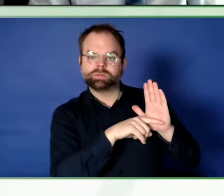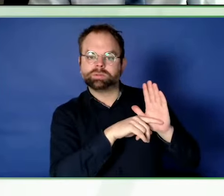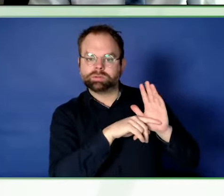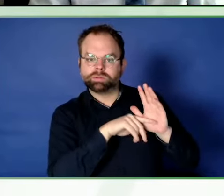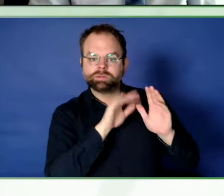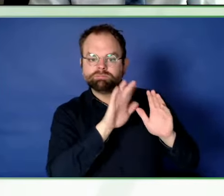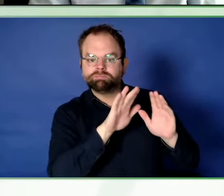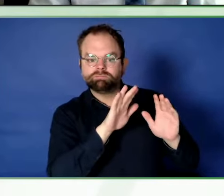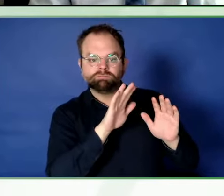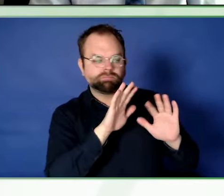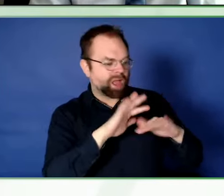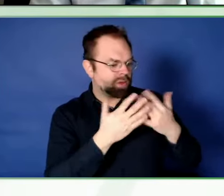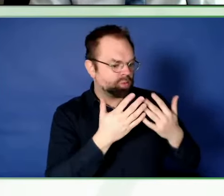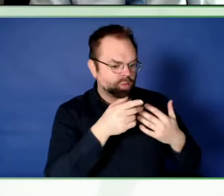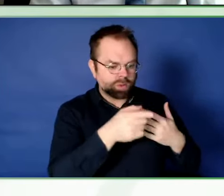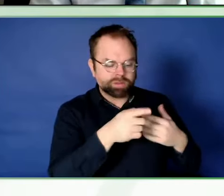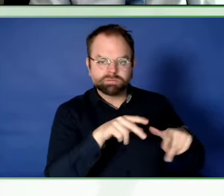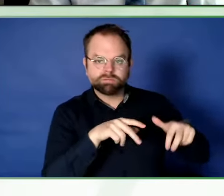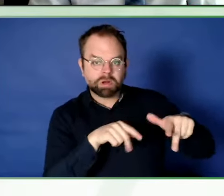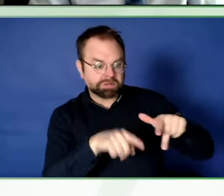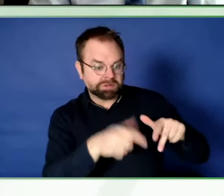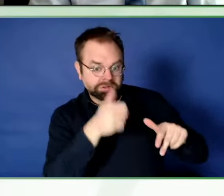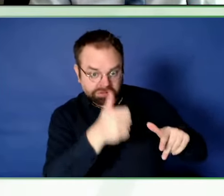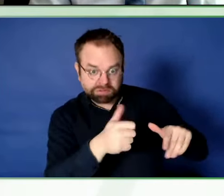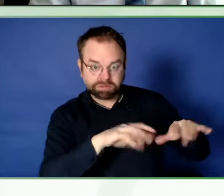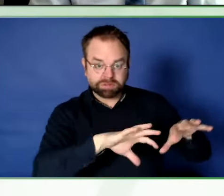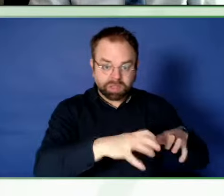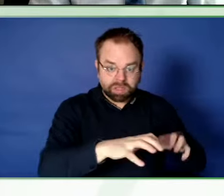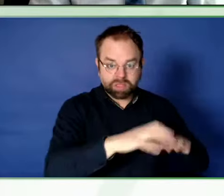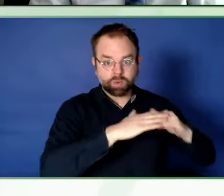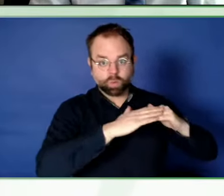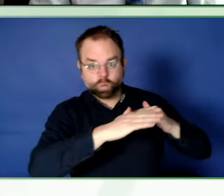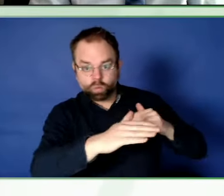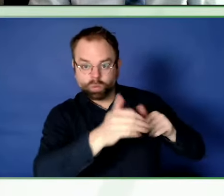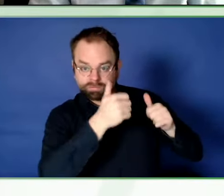you are using and try to explain what you implemented.